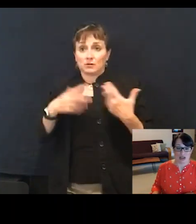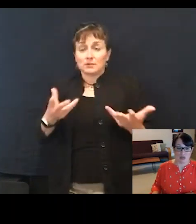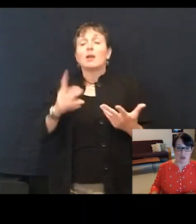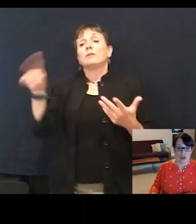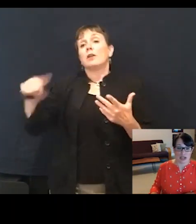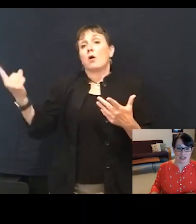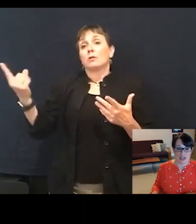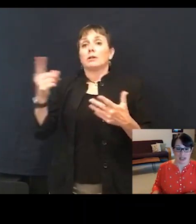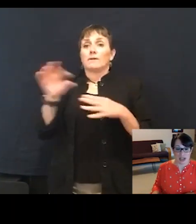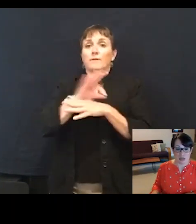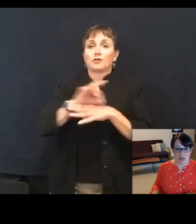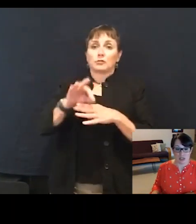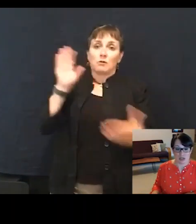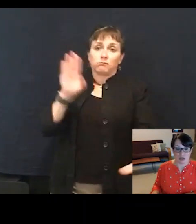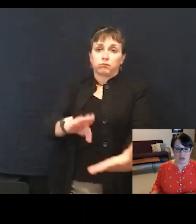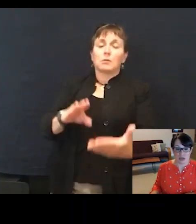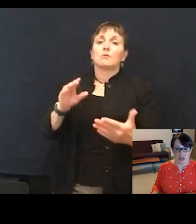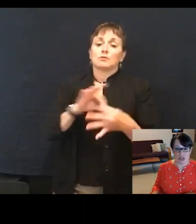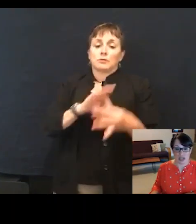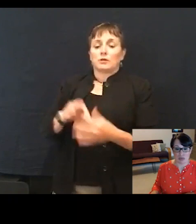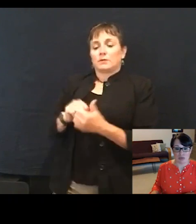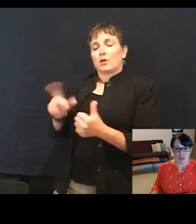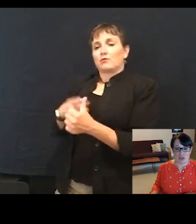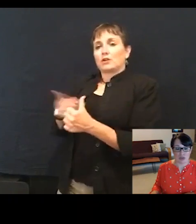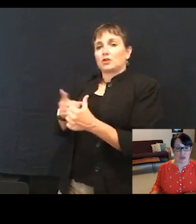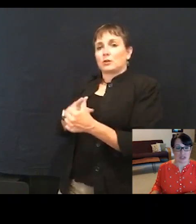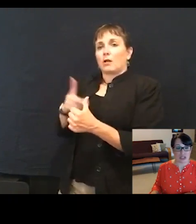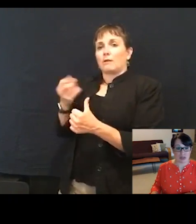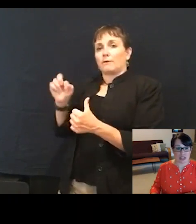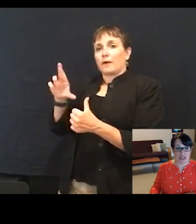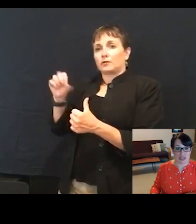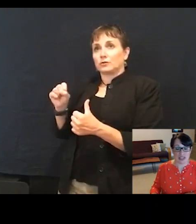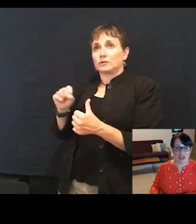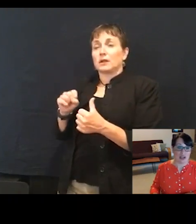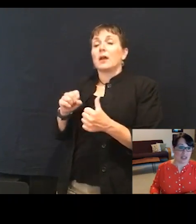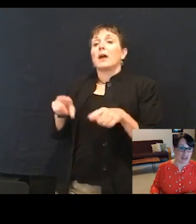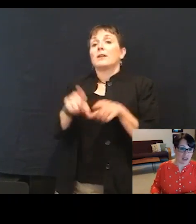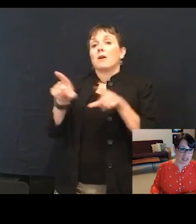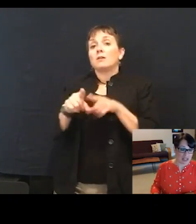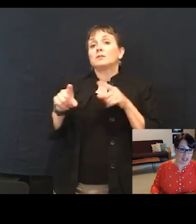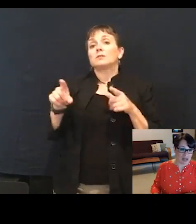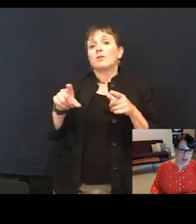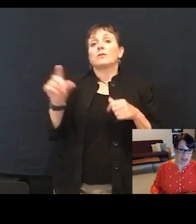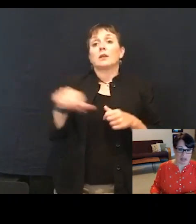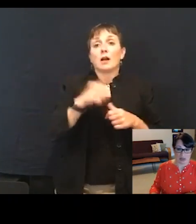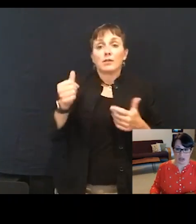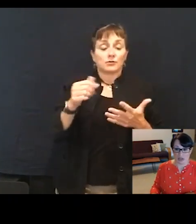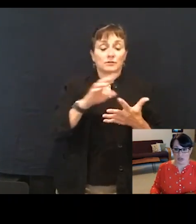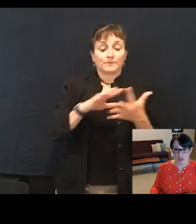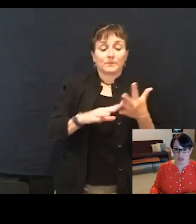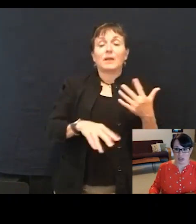whereas the hybrid V2 and the hybrid V2 with the stop signs are not causing any loss of retinal function.